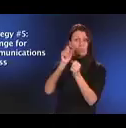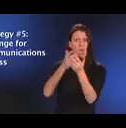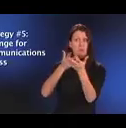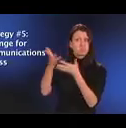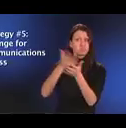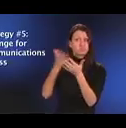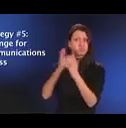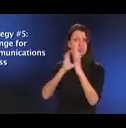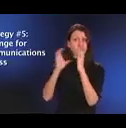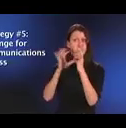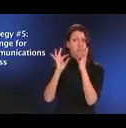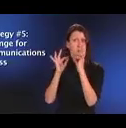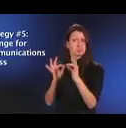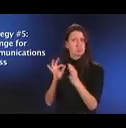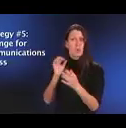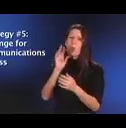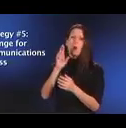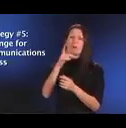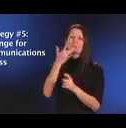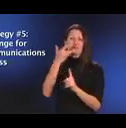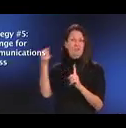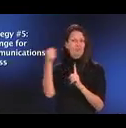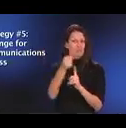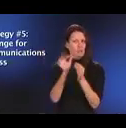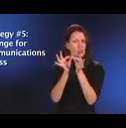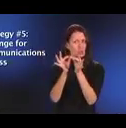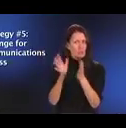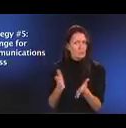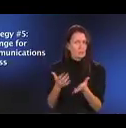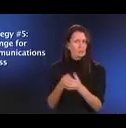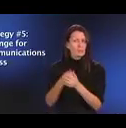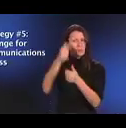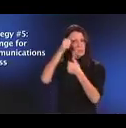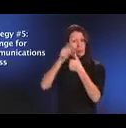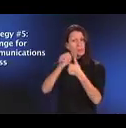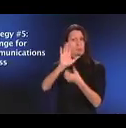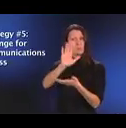Can the peer communicate effectively with the psychiatrist? Do they need to request an interpreter?